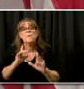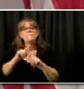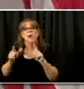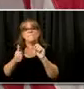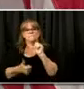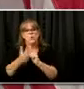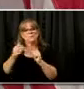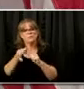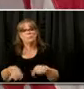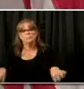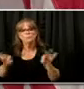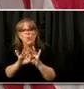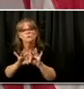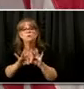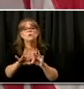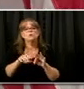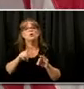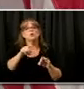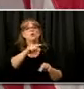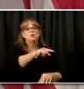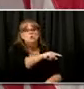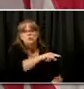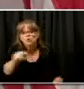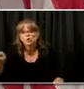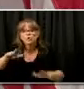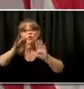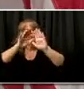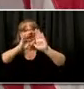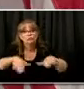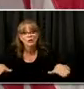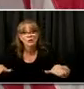as children that are going back. And if you’re not ready to go back and your kids aren’t ready to go